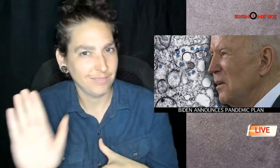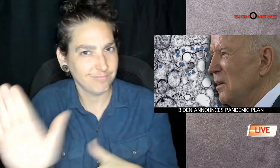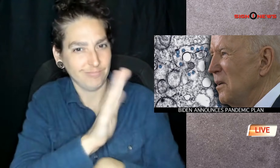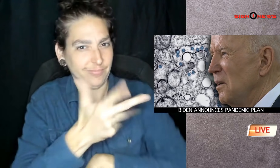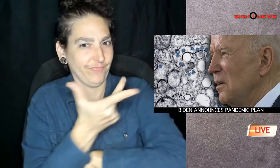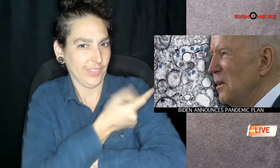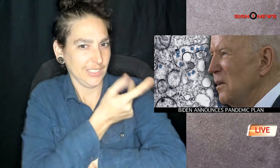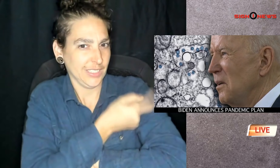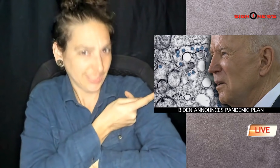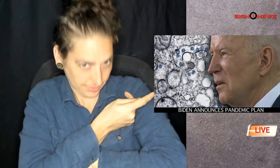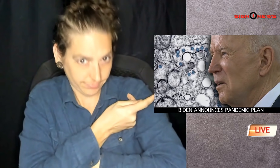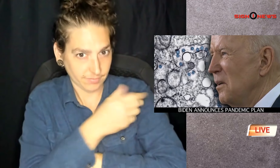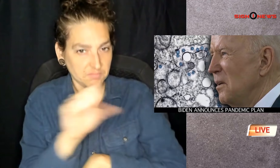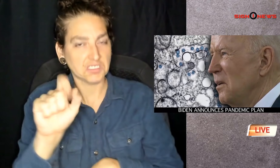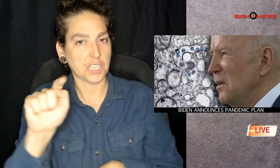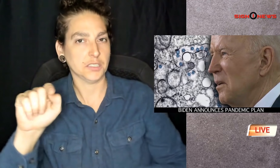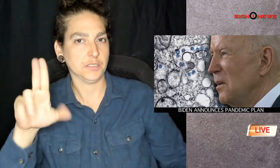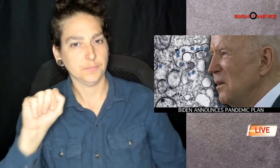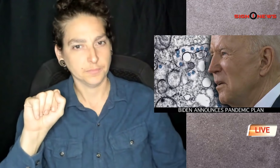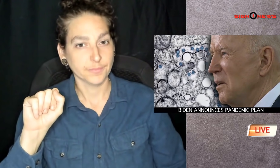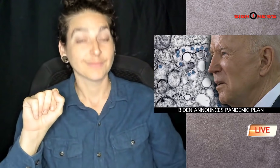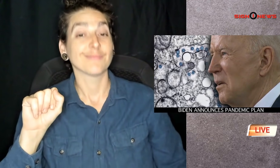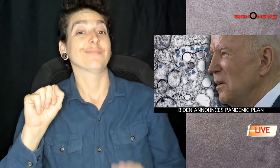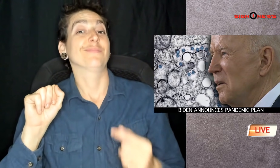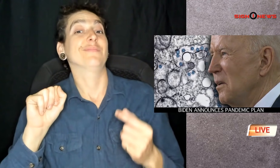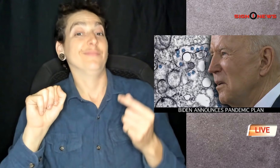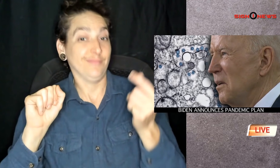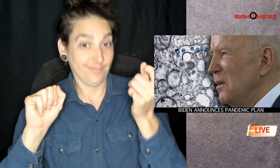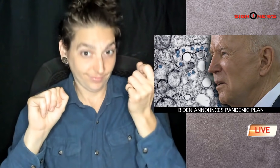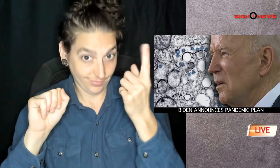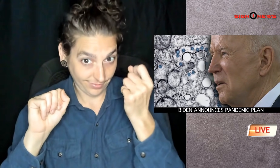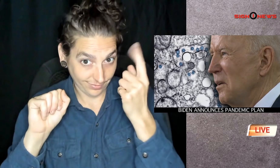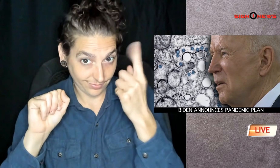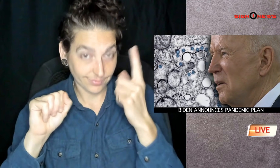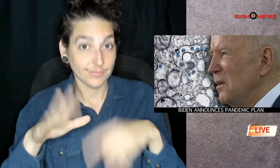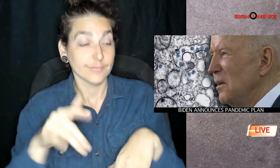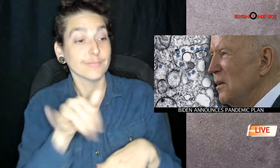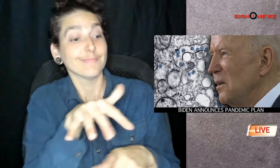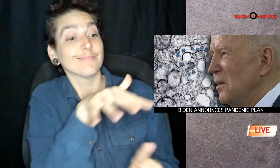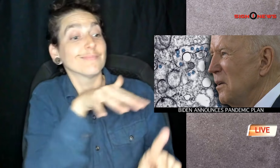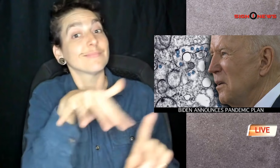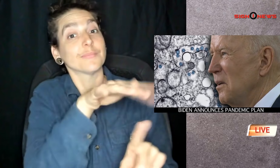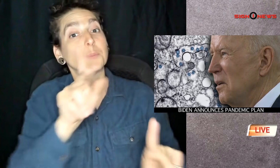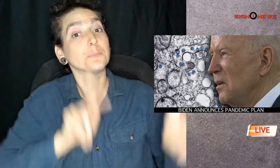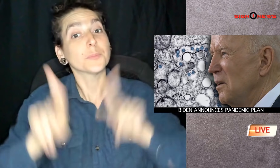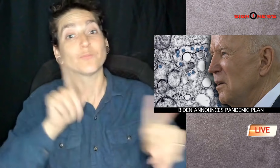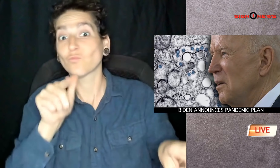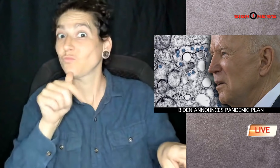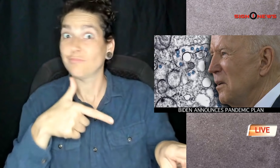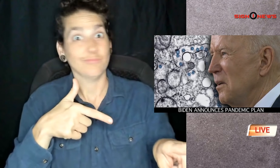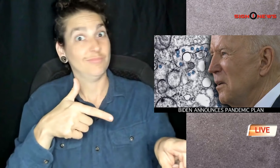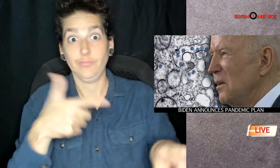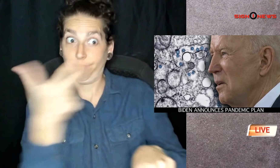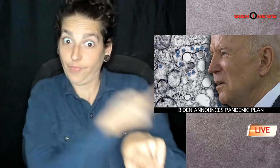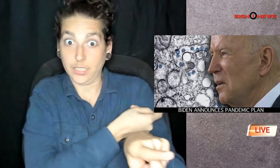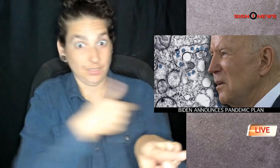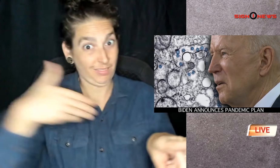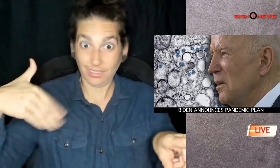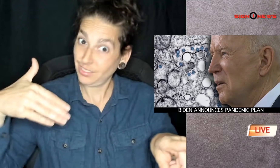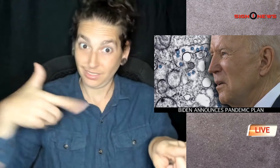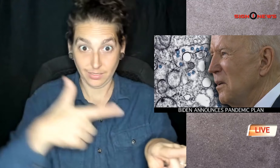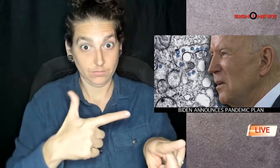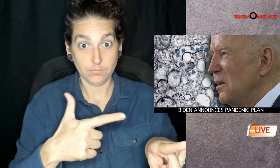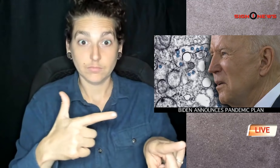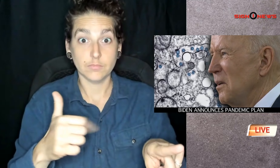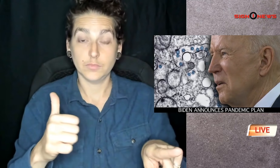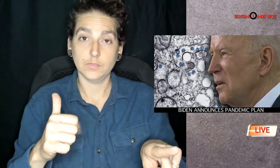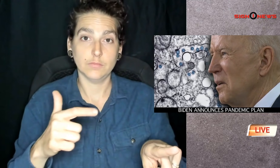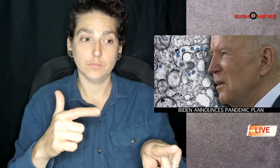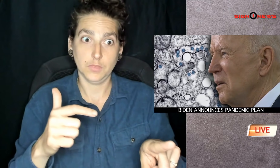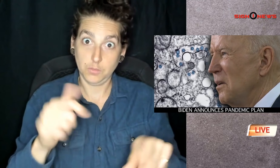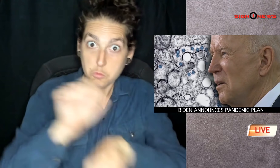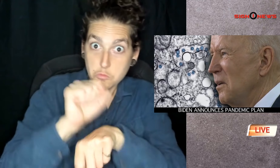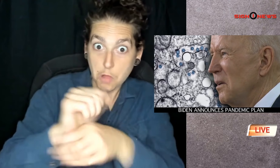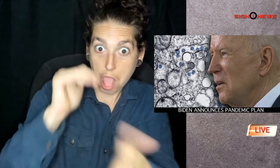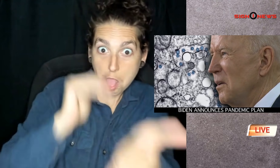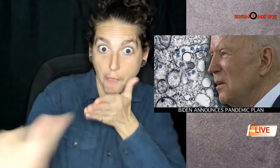federal workers to share their vaccination status people who are not vaccinated will